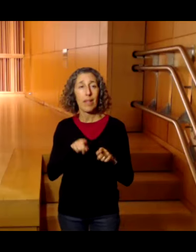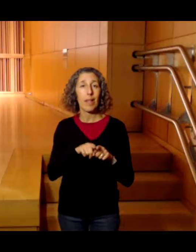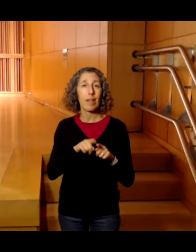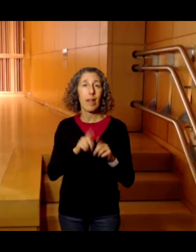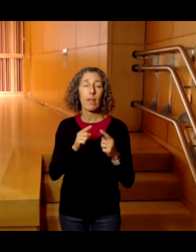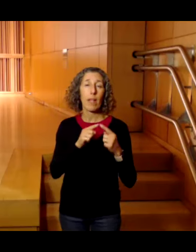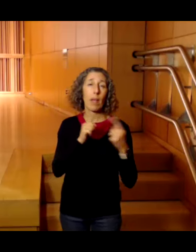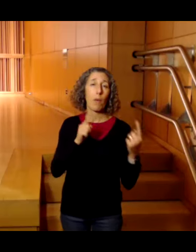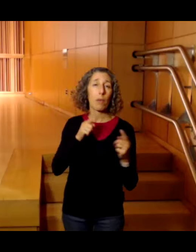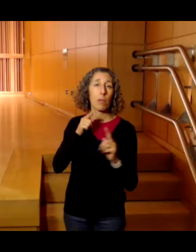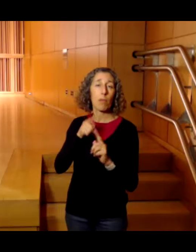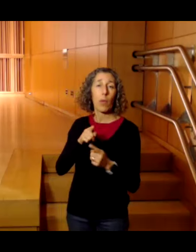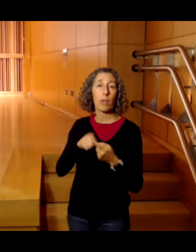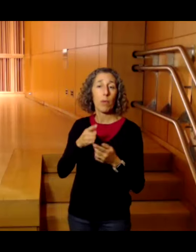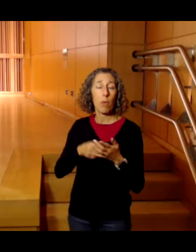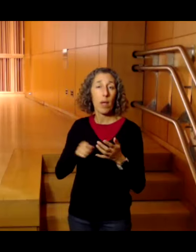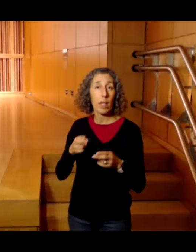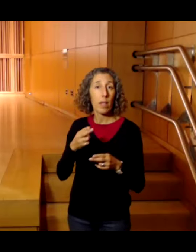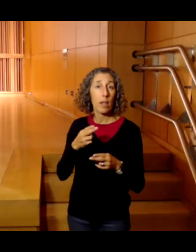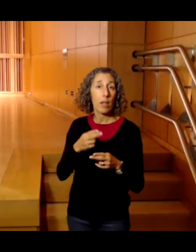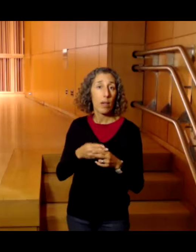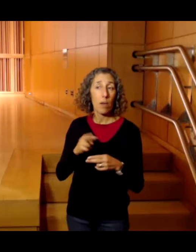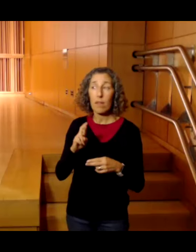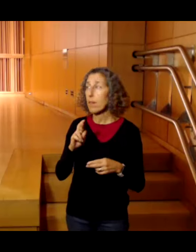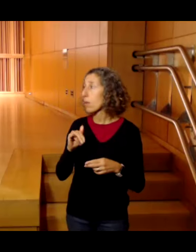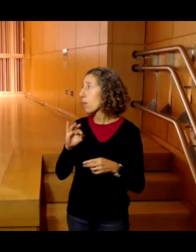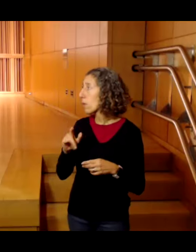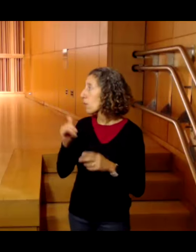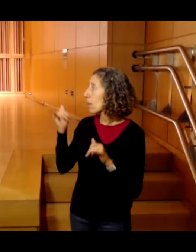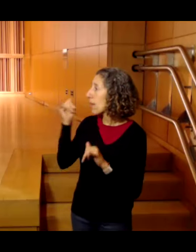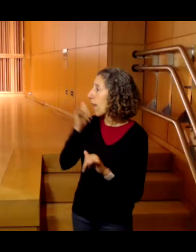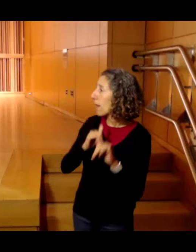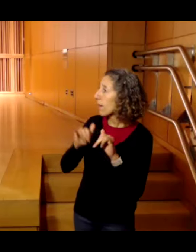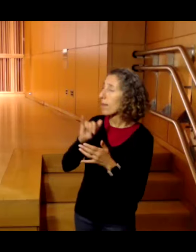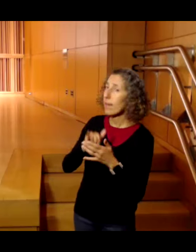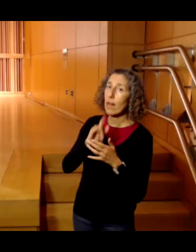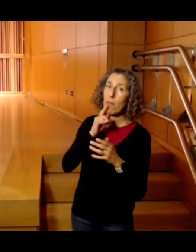to what he calls the racialist nonsense that's so overburdens our culture.